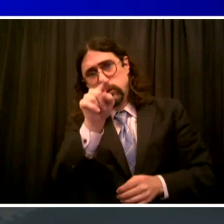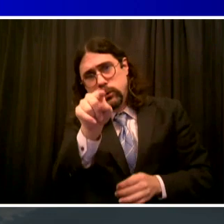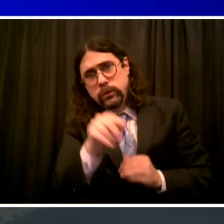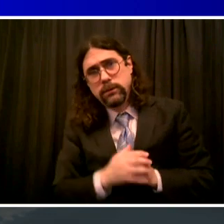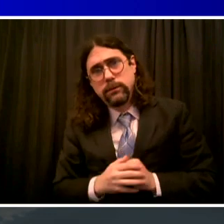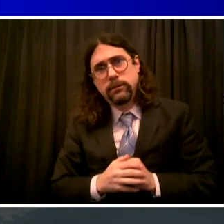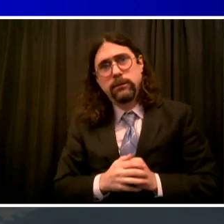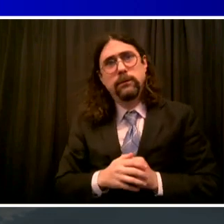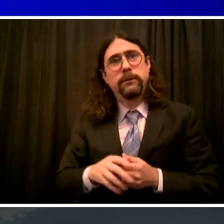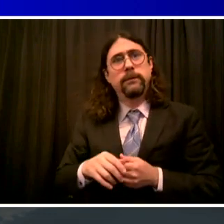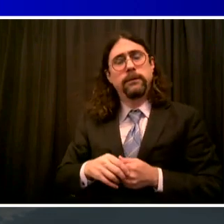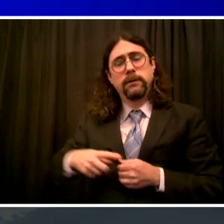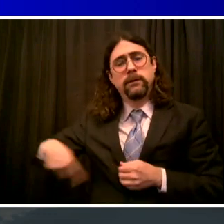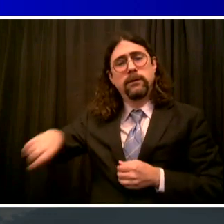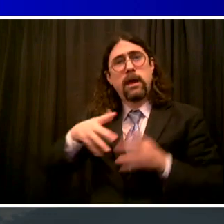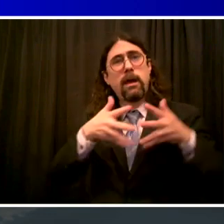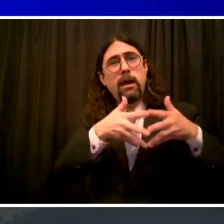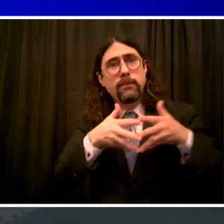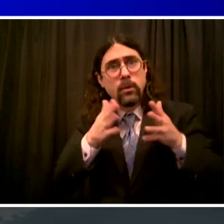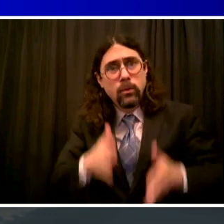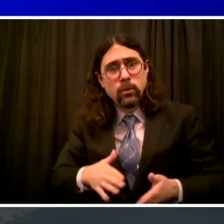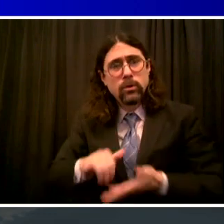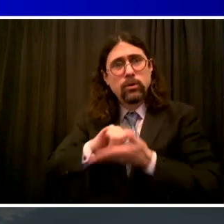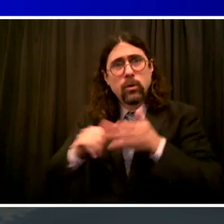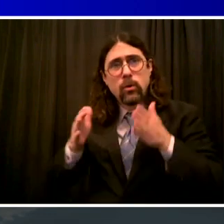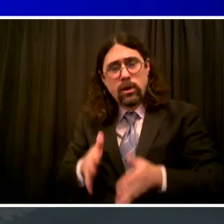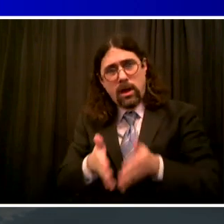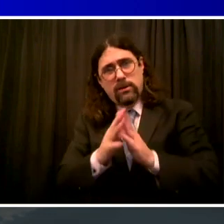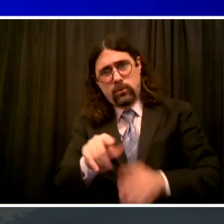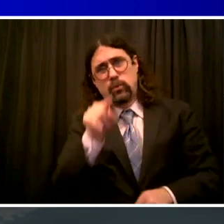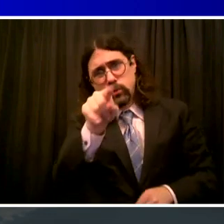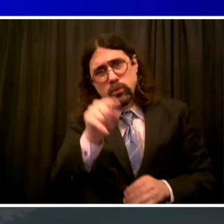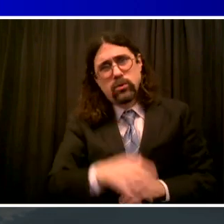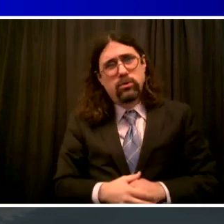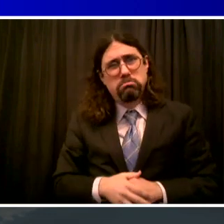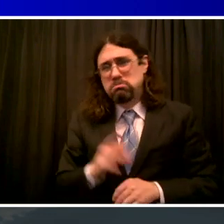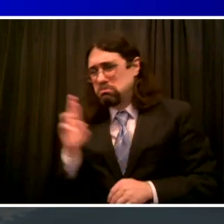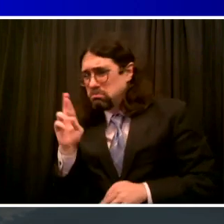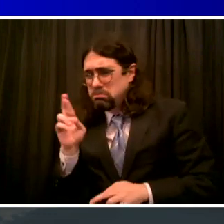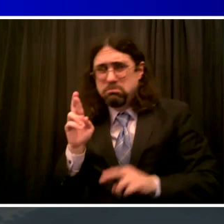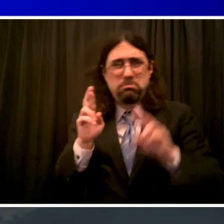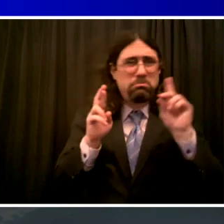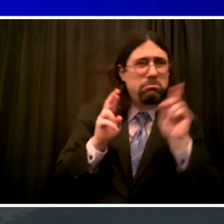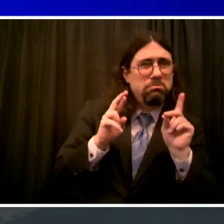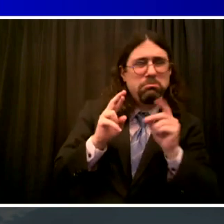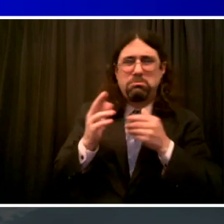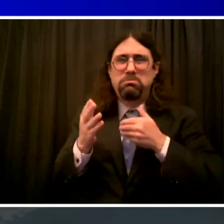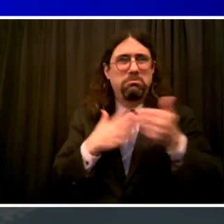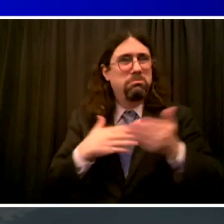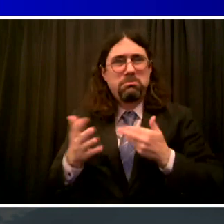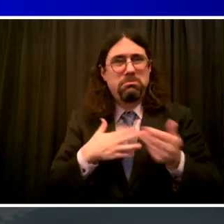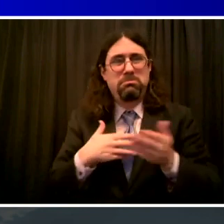AND AGAIN, WE'RE NOT A RED AMERICA OR BLUEAM ERICA AT THIS MOMENT. WE'RE ONE AMERICA TRYING TOGETHER TO RECOVER.